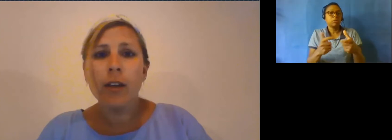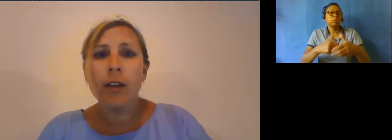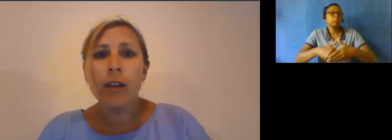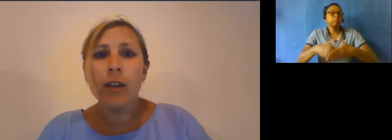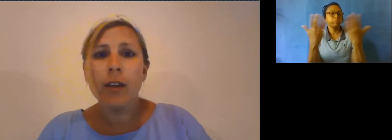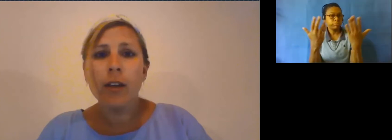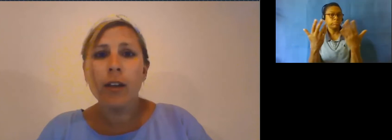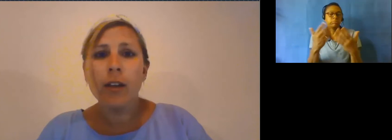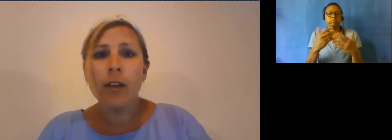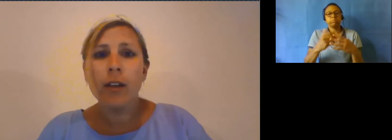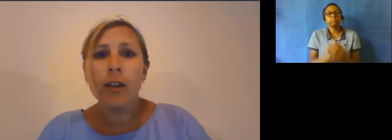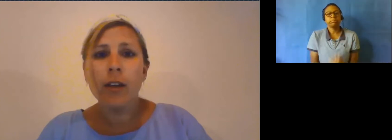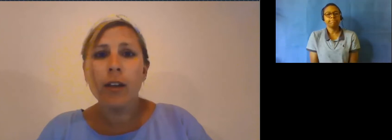you